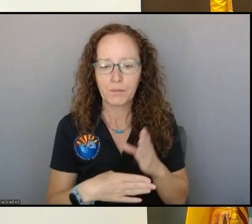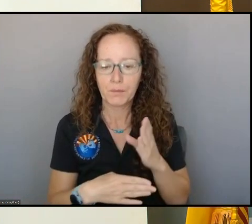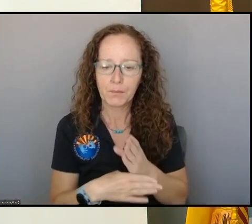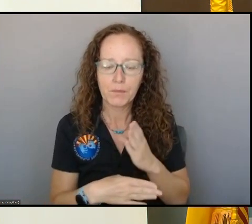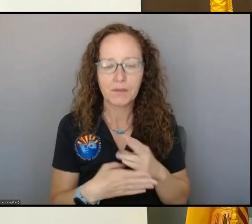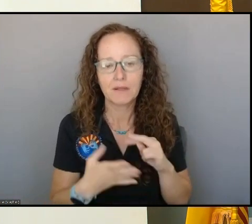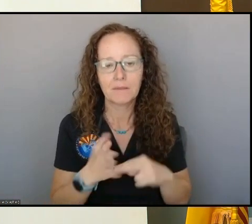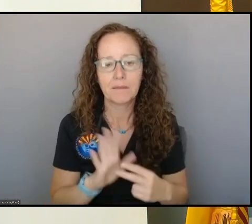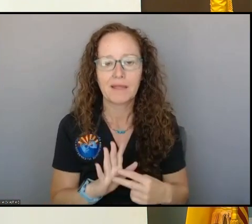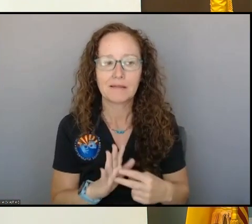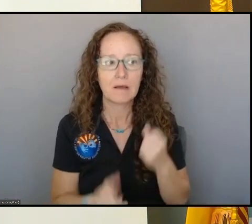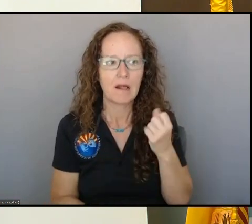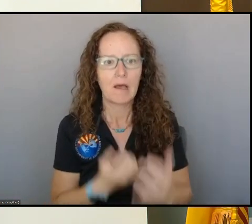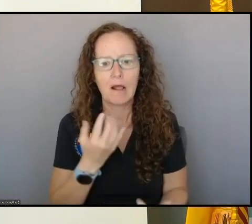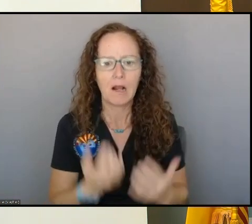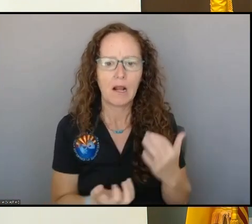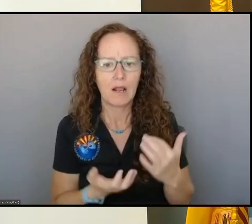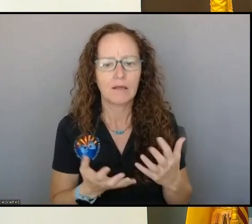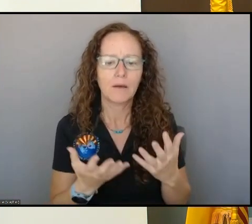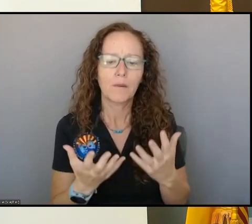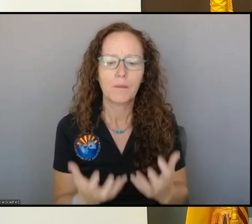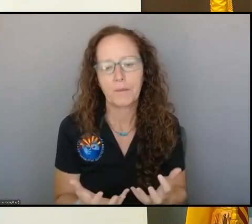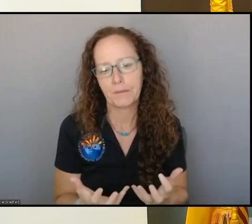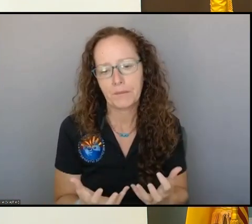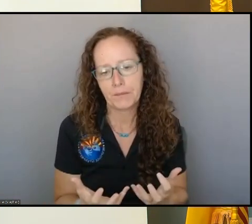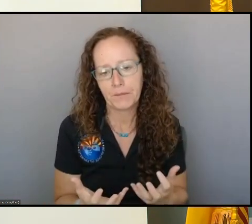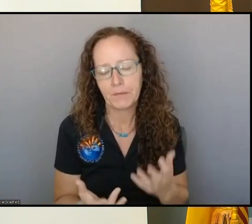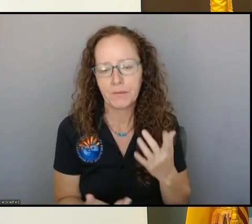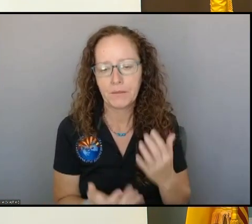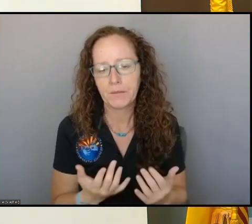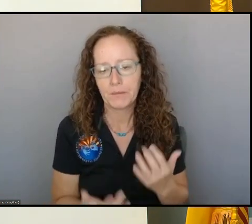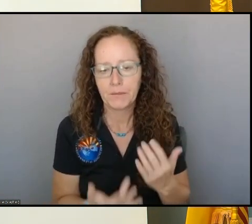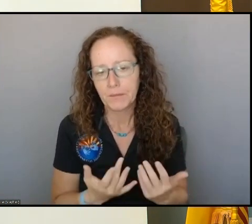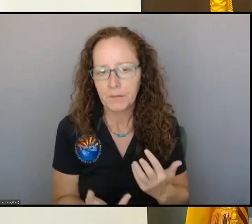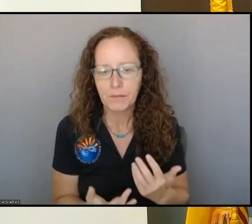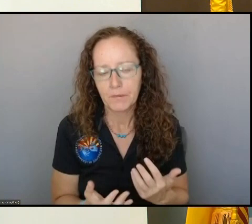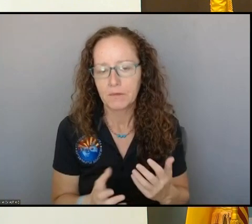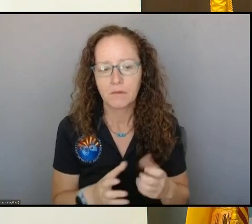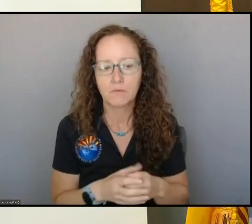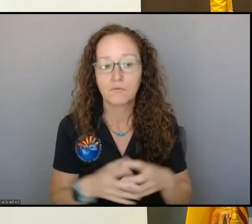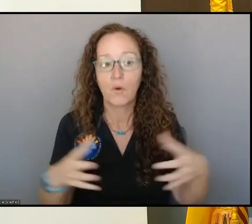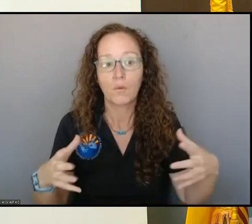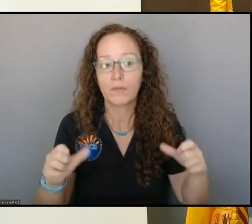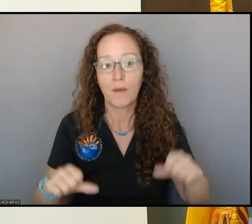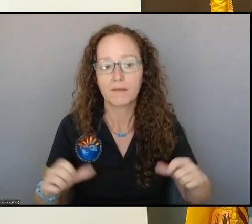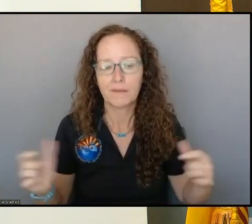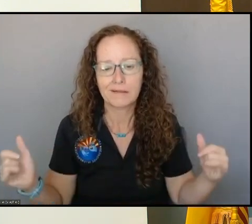growth potential of the fire. Red is what we really don't want to see, but you can see right now. We're in this period